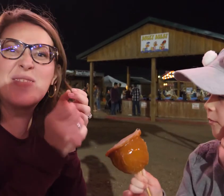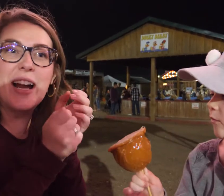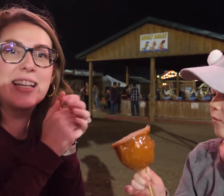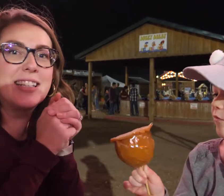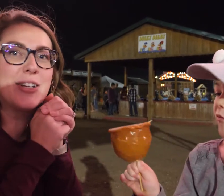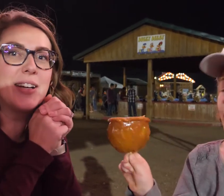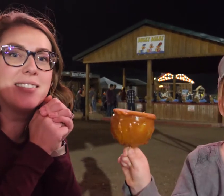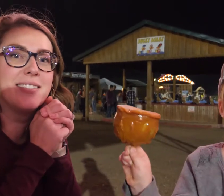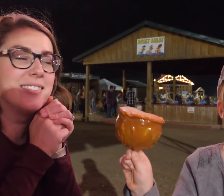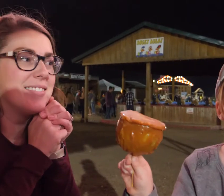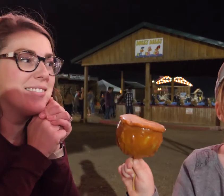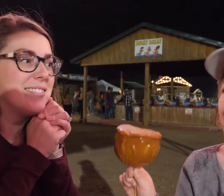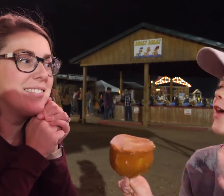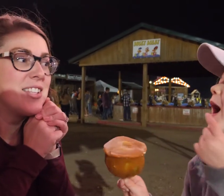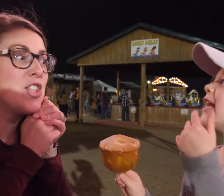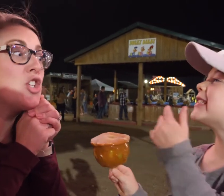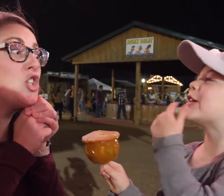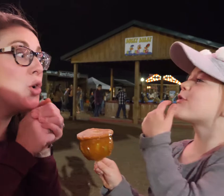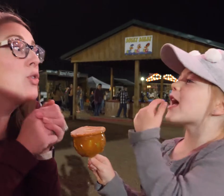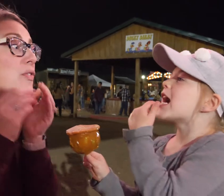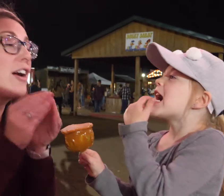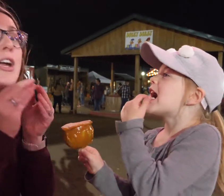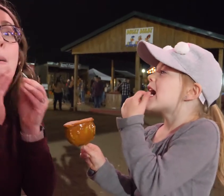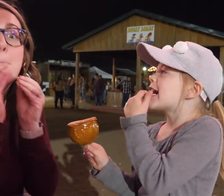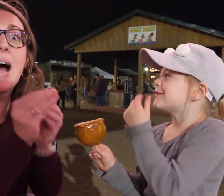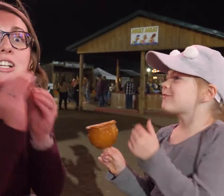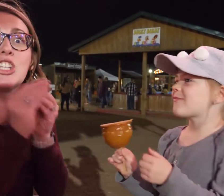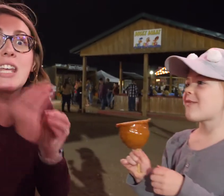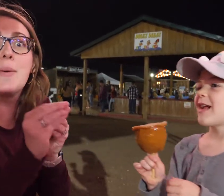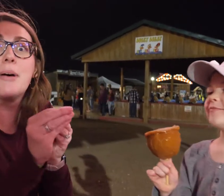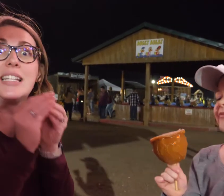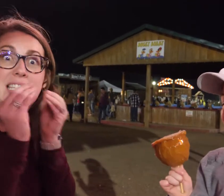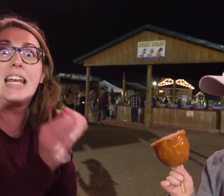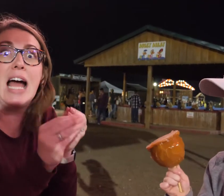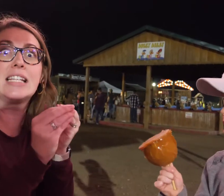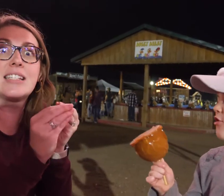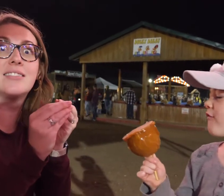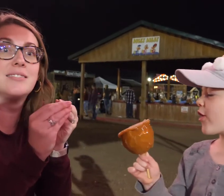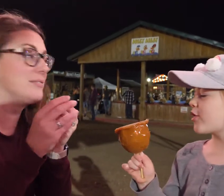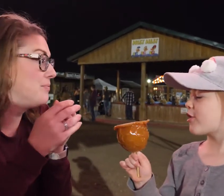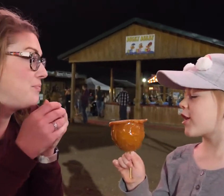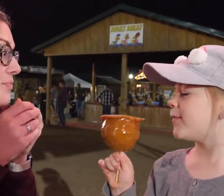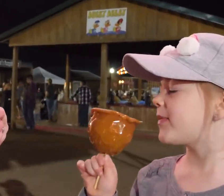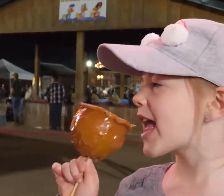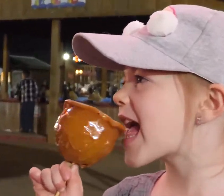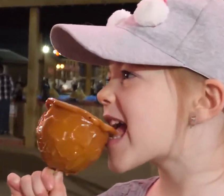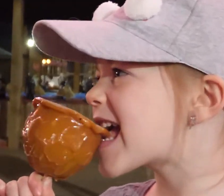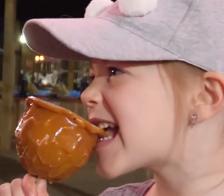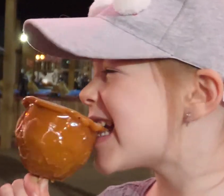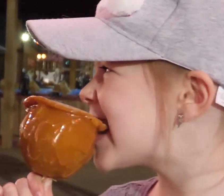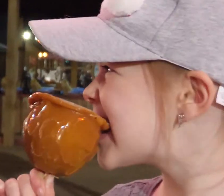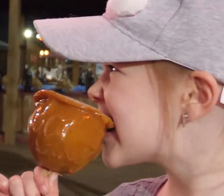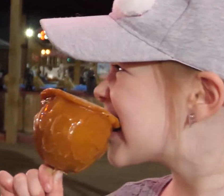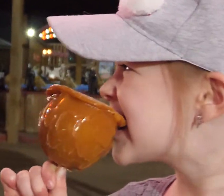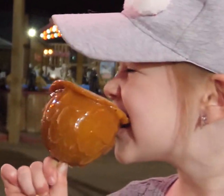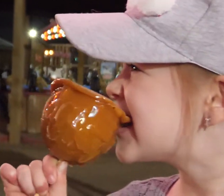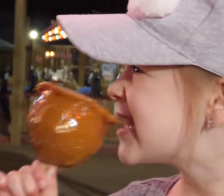The tooth fairy might just come tonight!